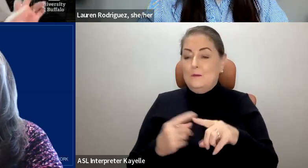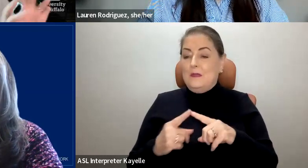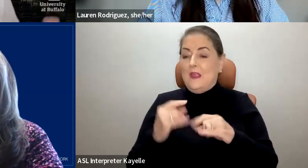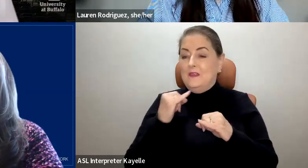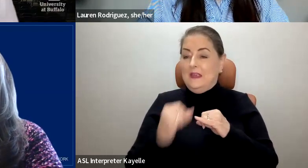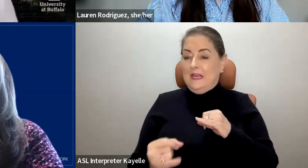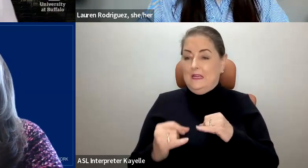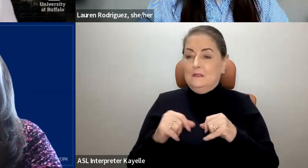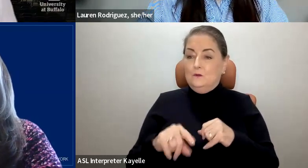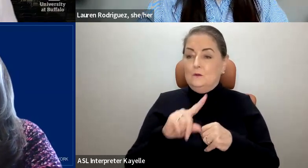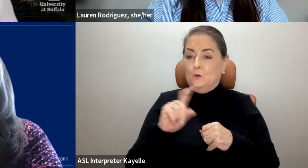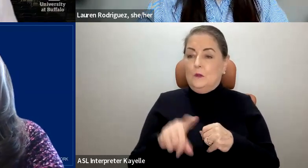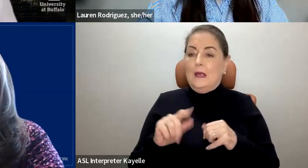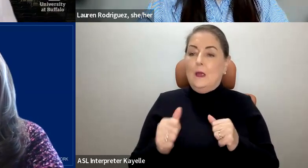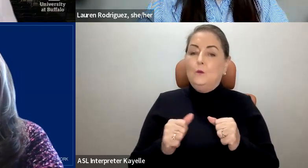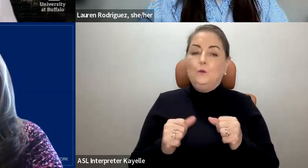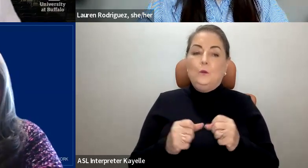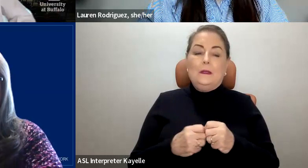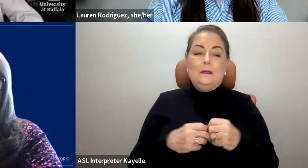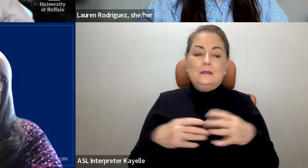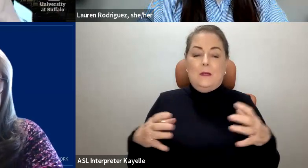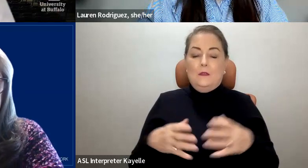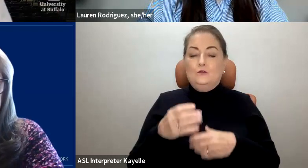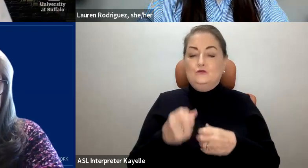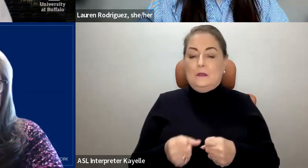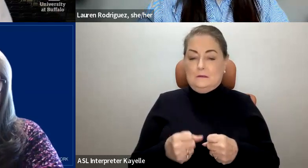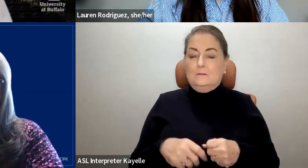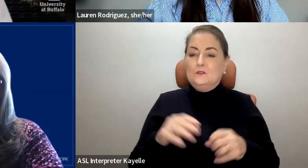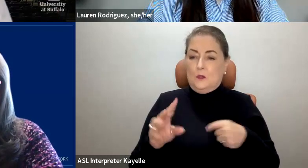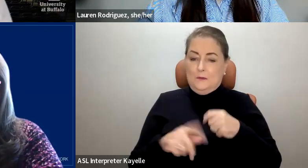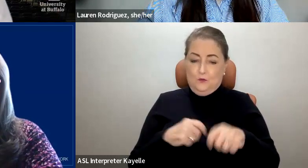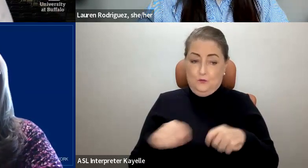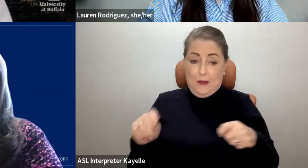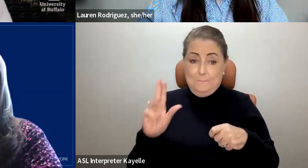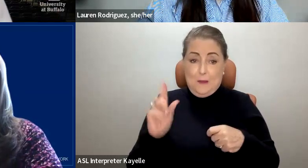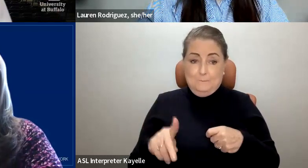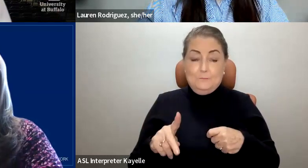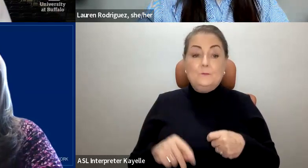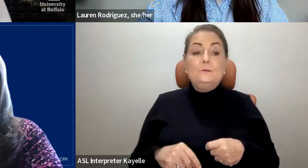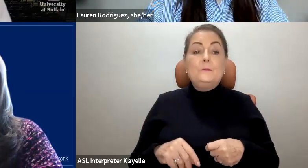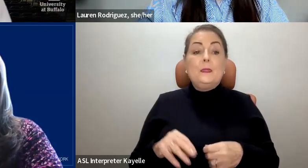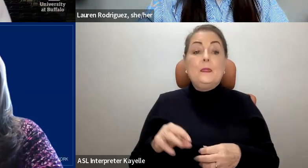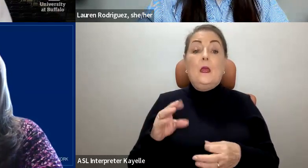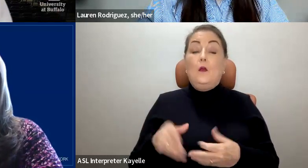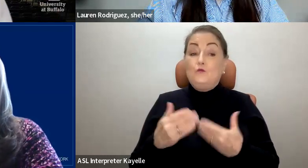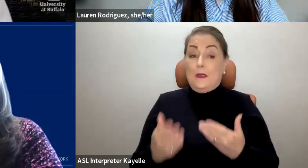really looking to how we can expand these trusted sources. So let me wrap this up real quick. In terms of recommendations, I